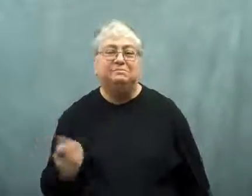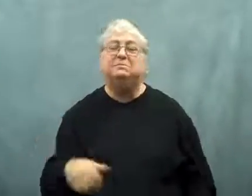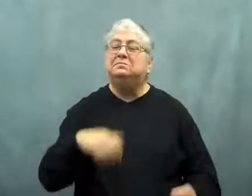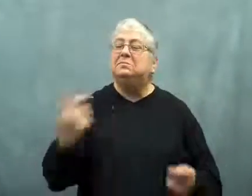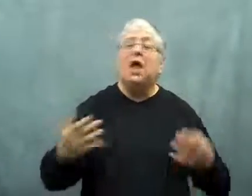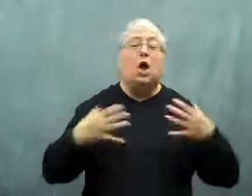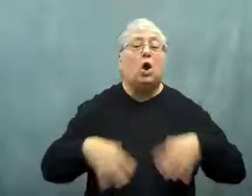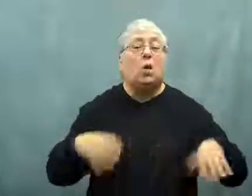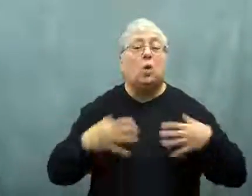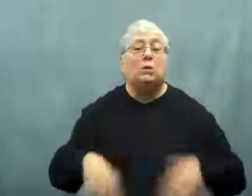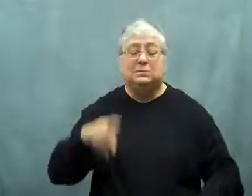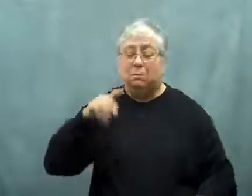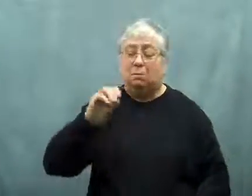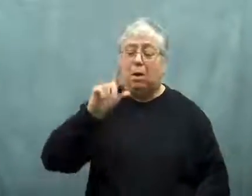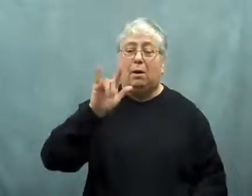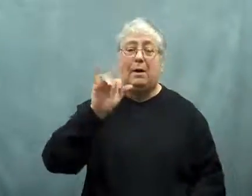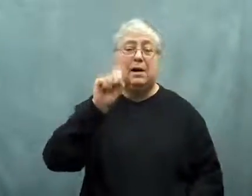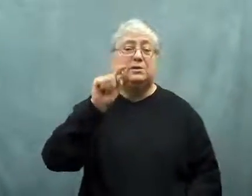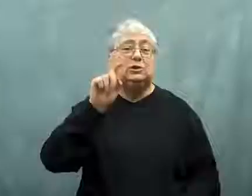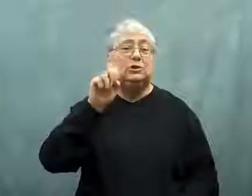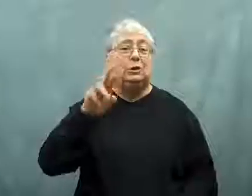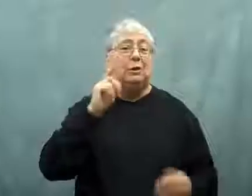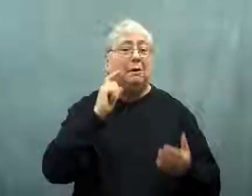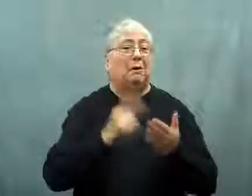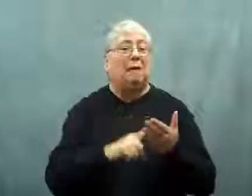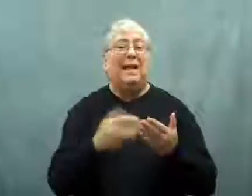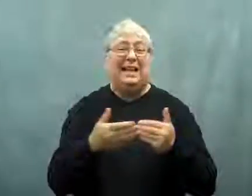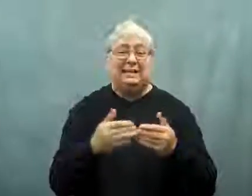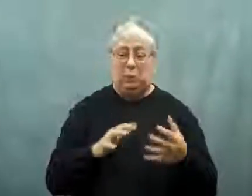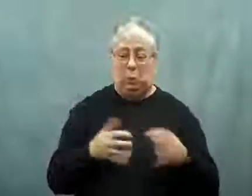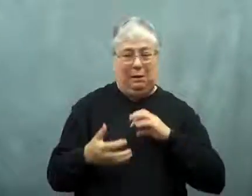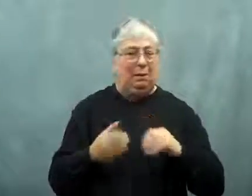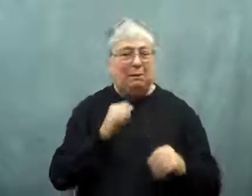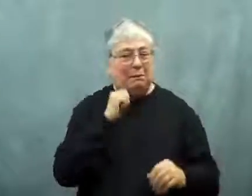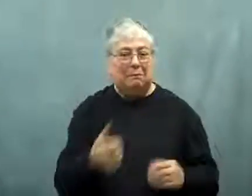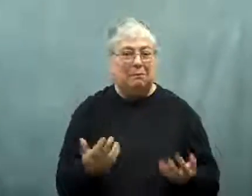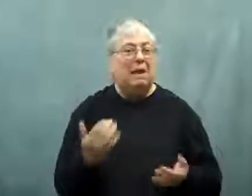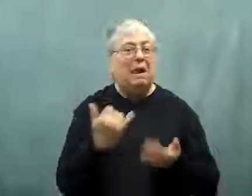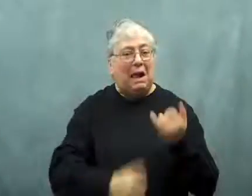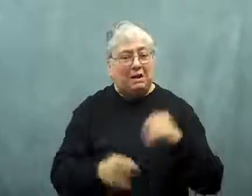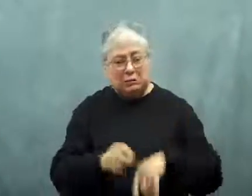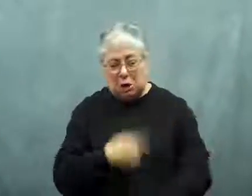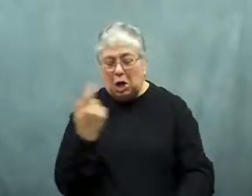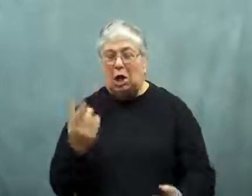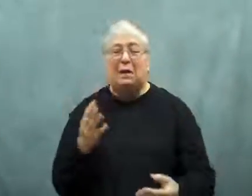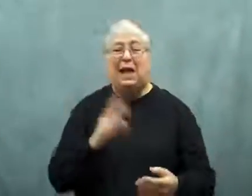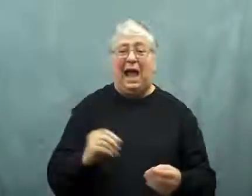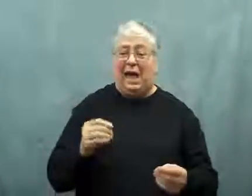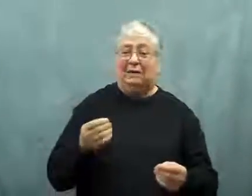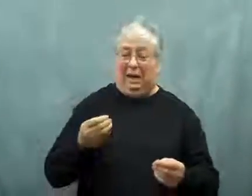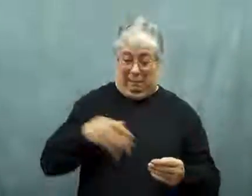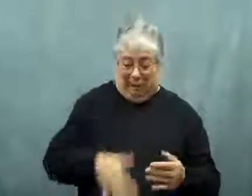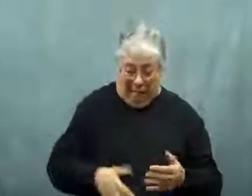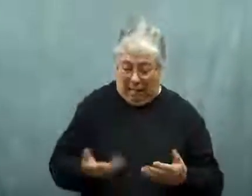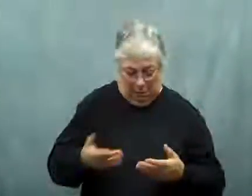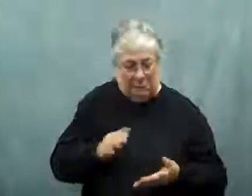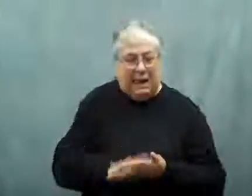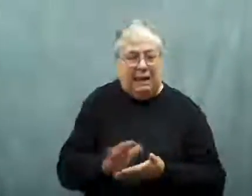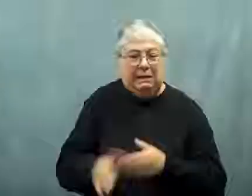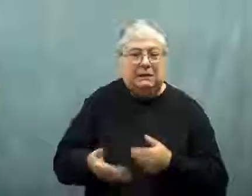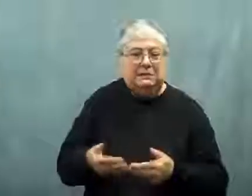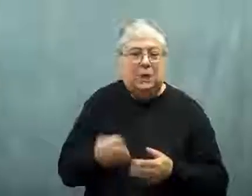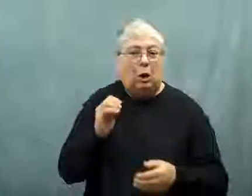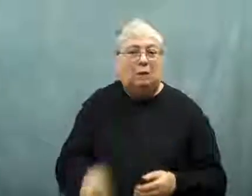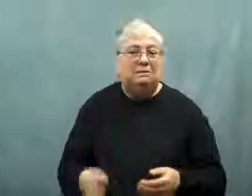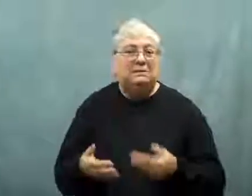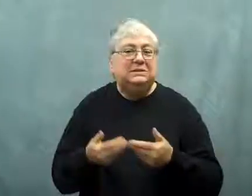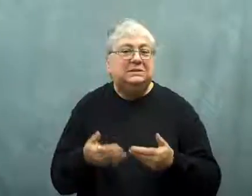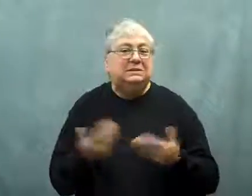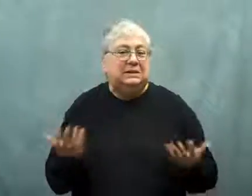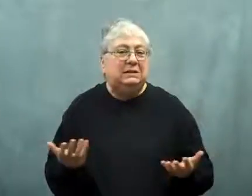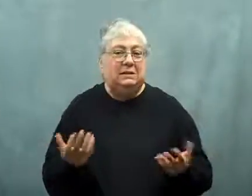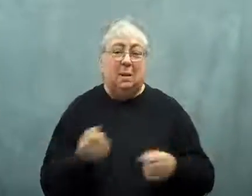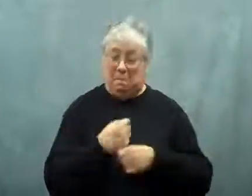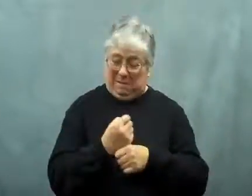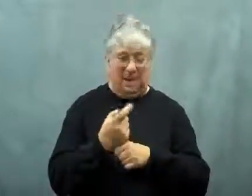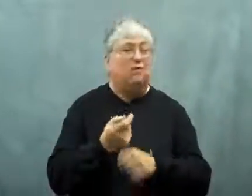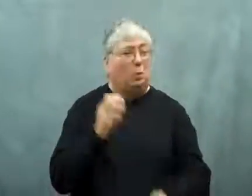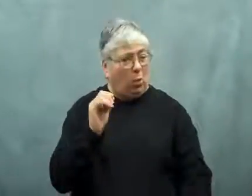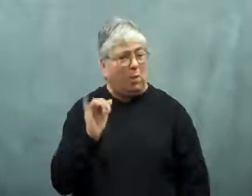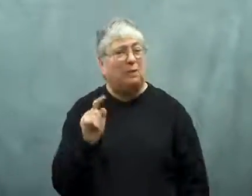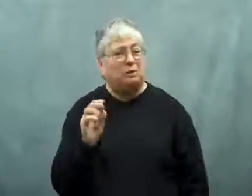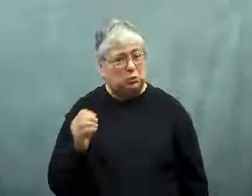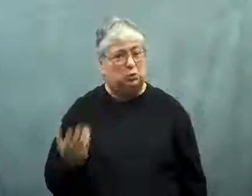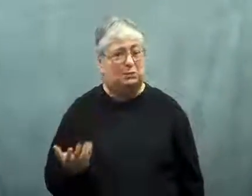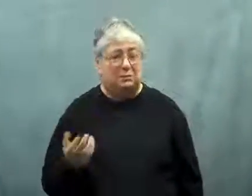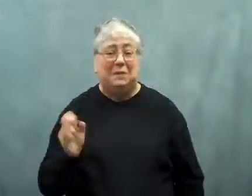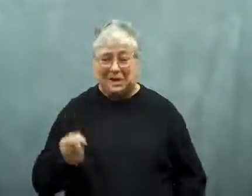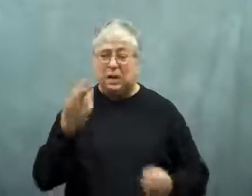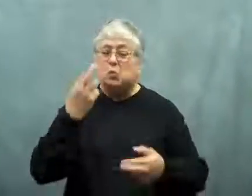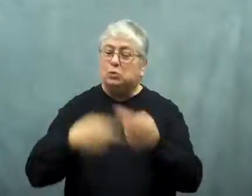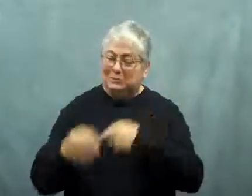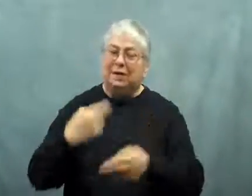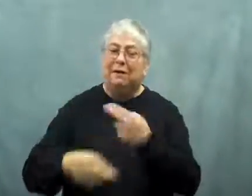Polyester clothing doesn't wrinkle easily, last long, and stains are easy to clean.